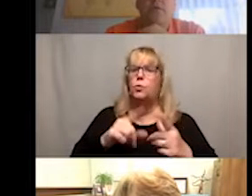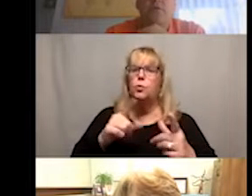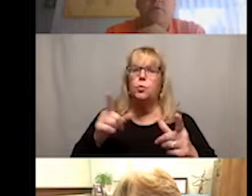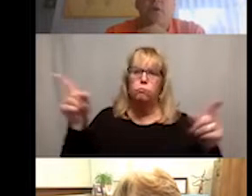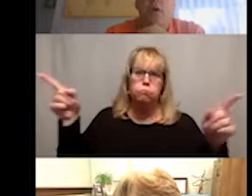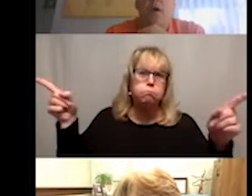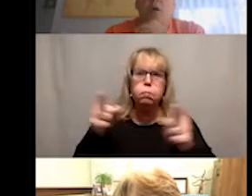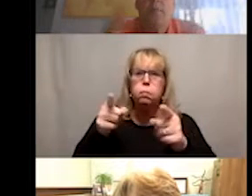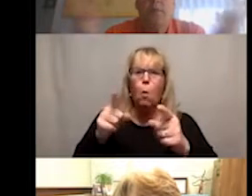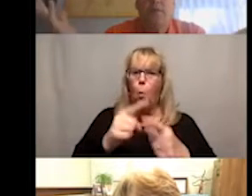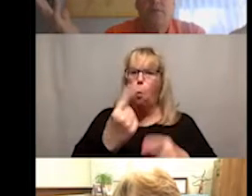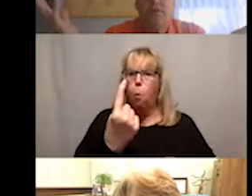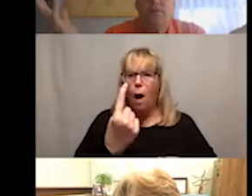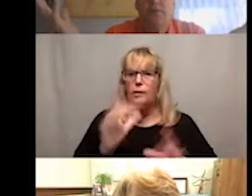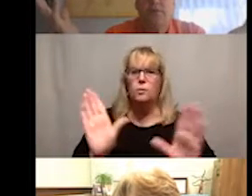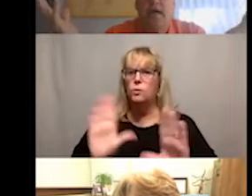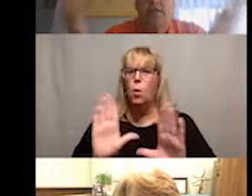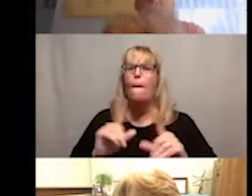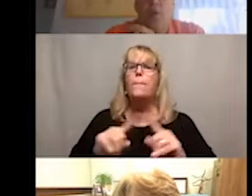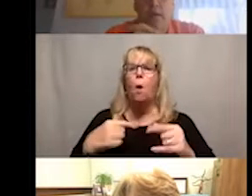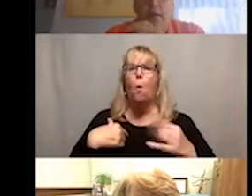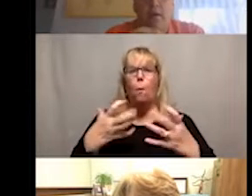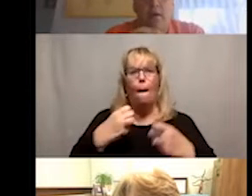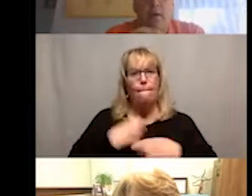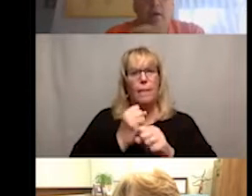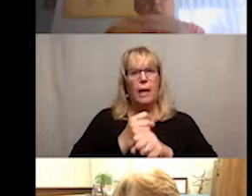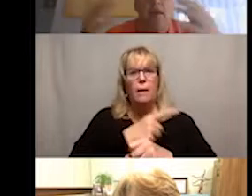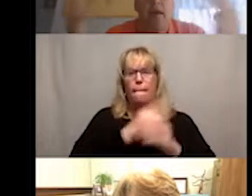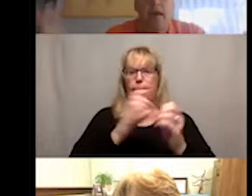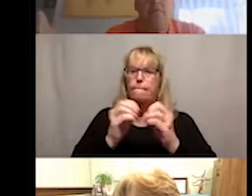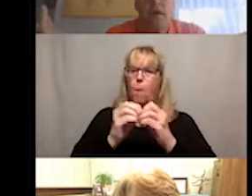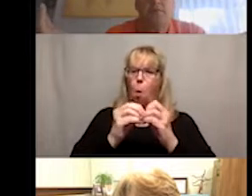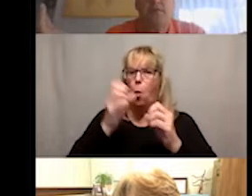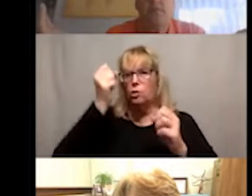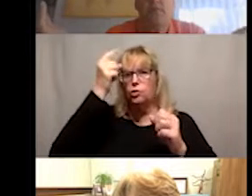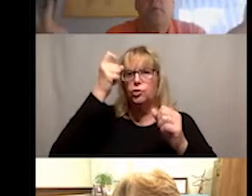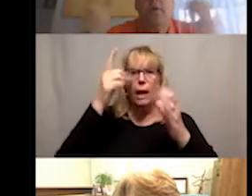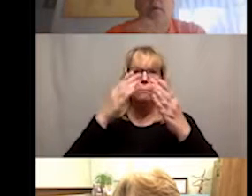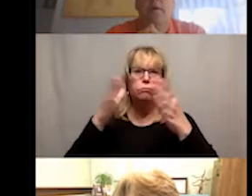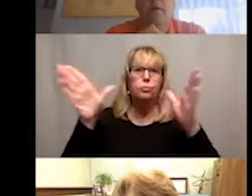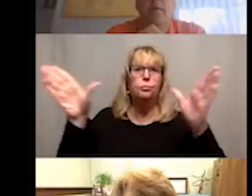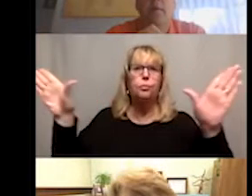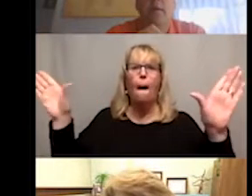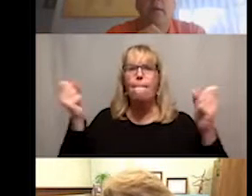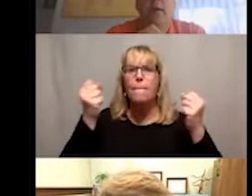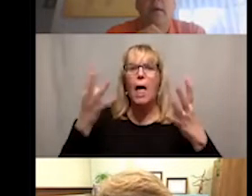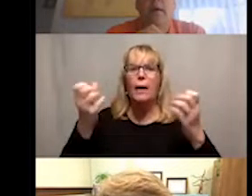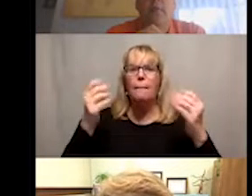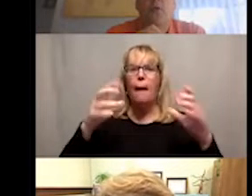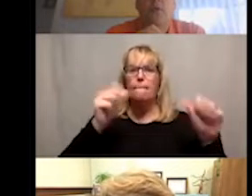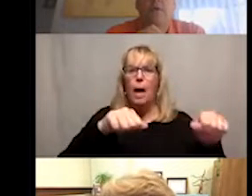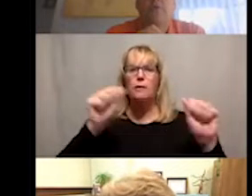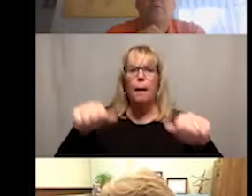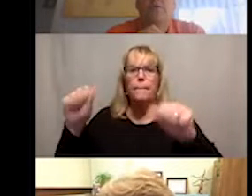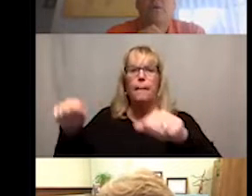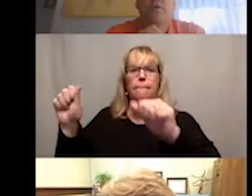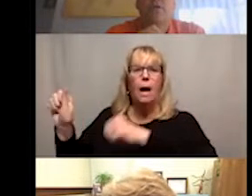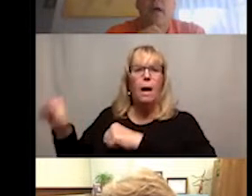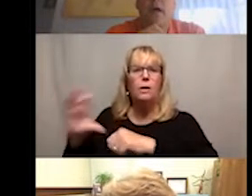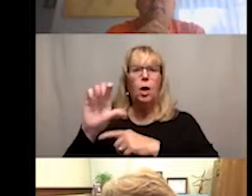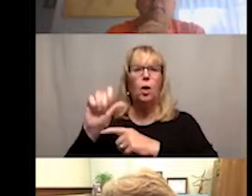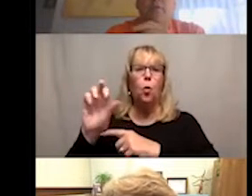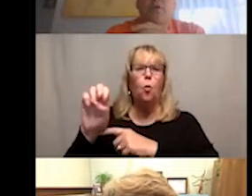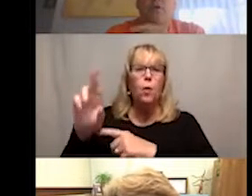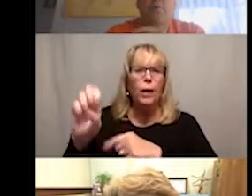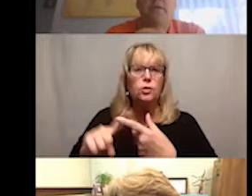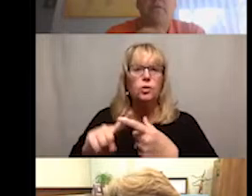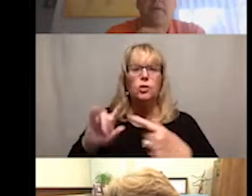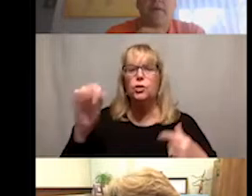to open the students eyes to what a lot of possible uh careers or jobs could be for them